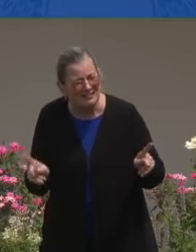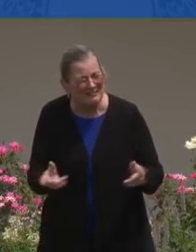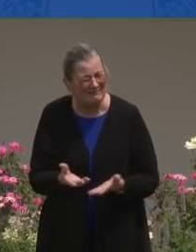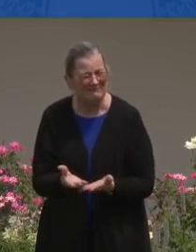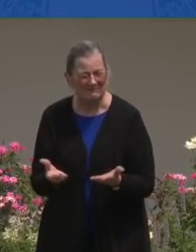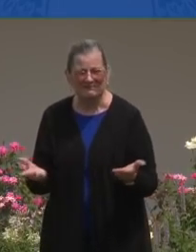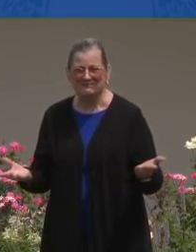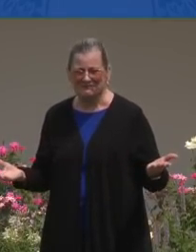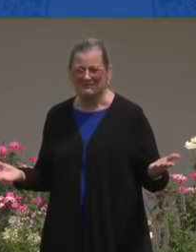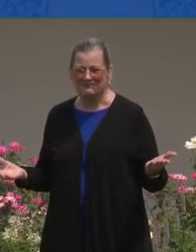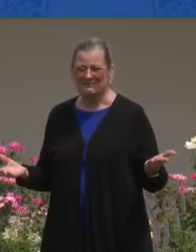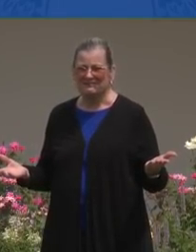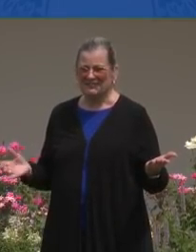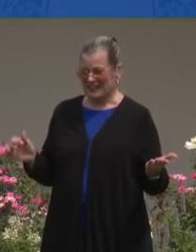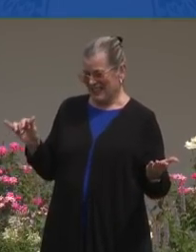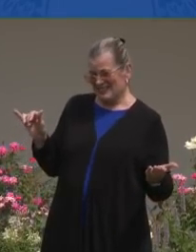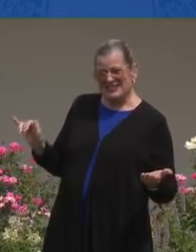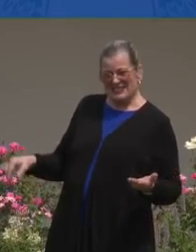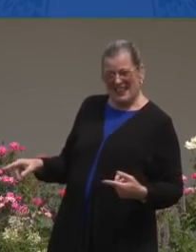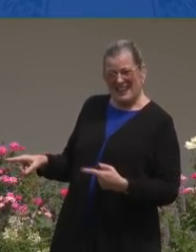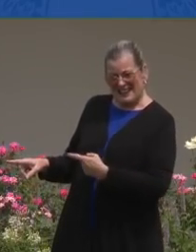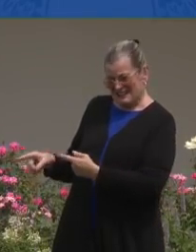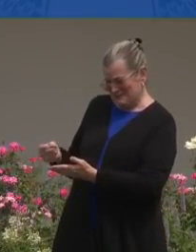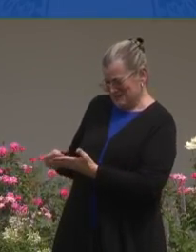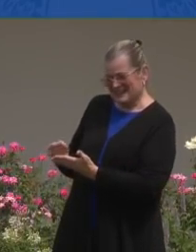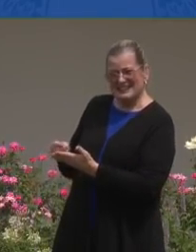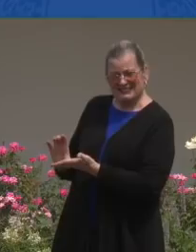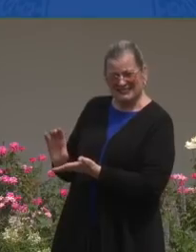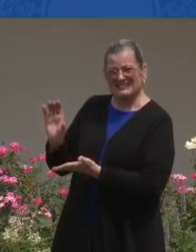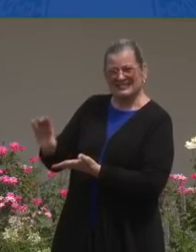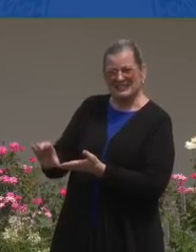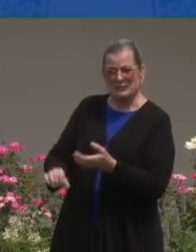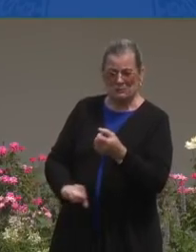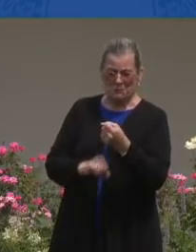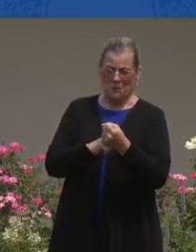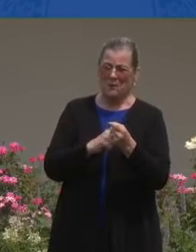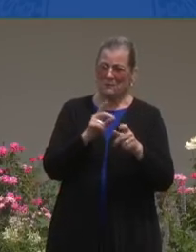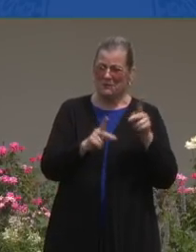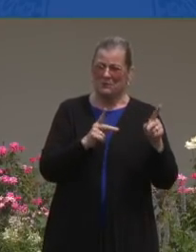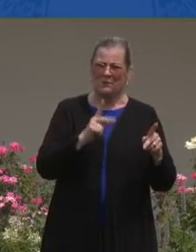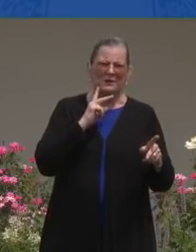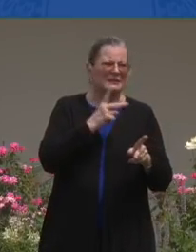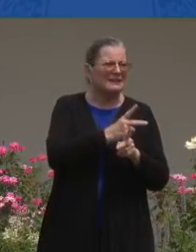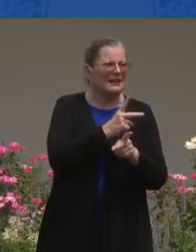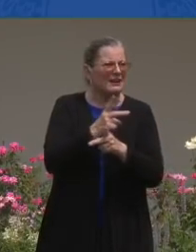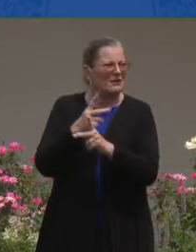And this will directly, positively impact my mother as she is my aide.